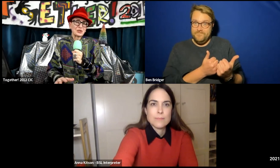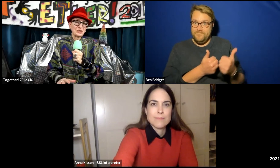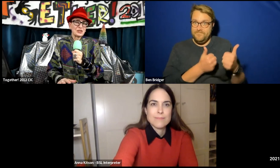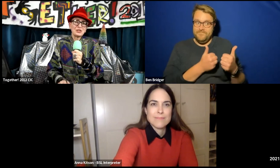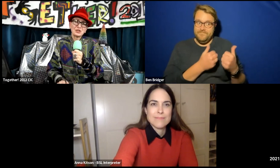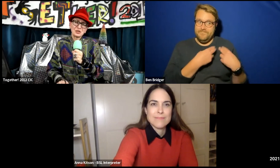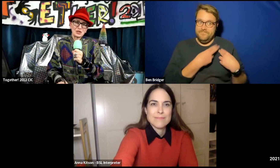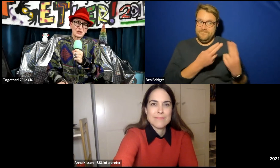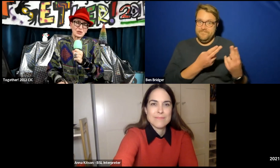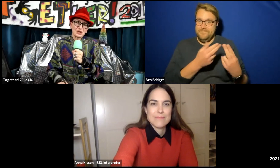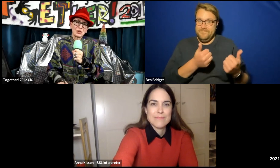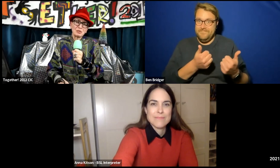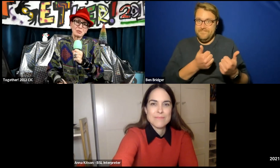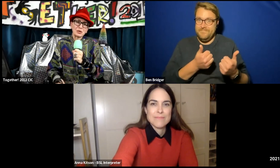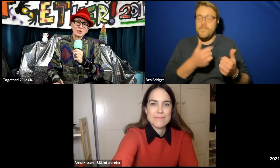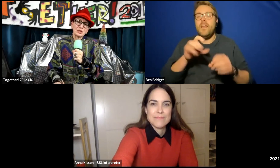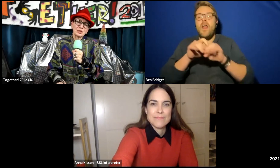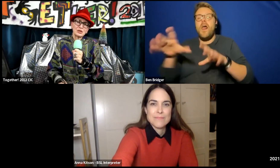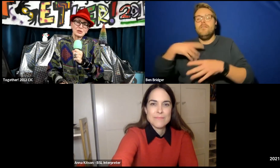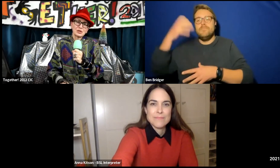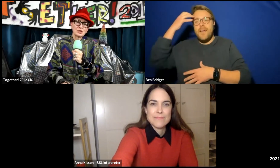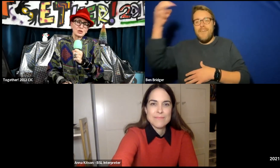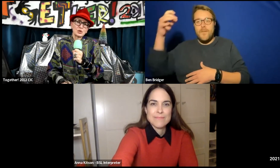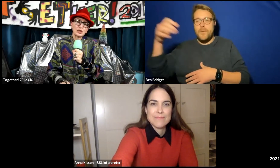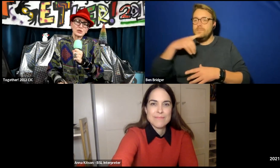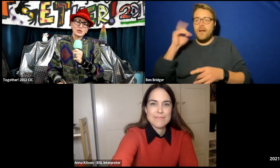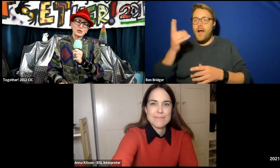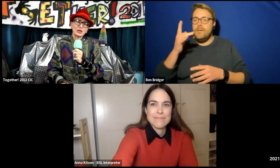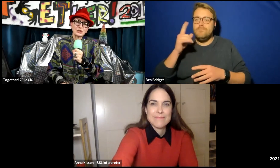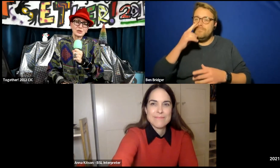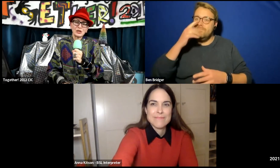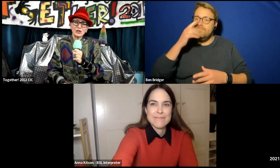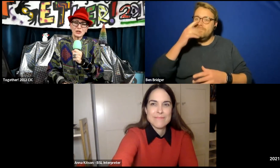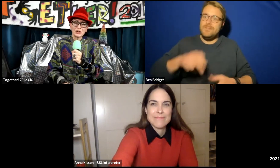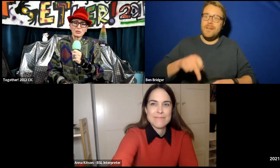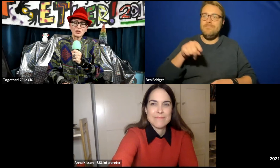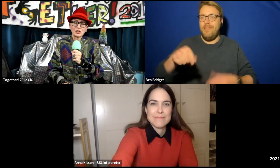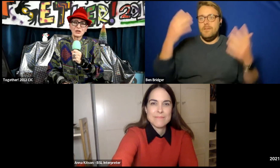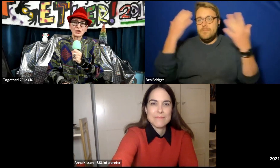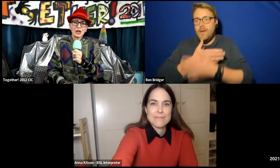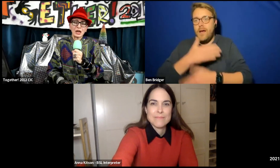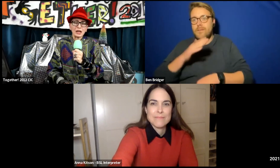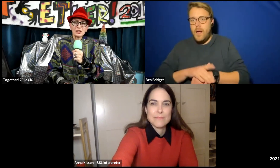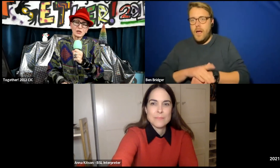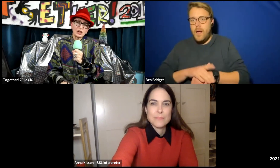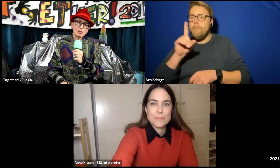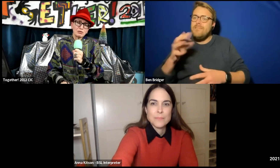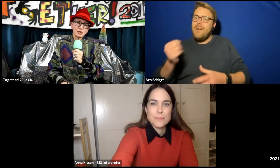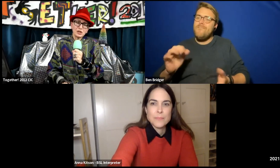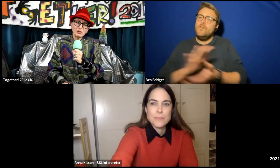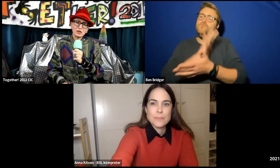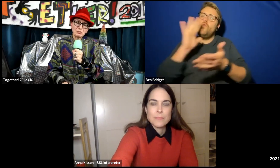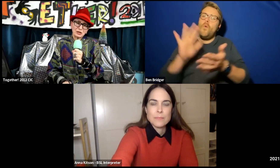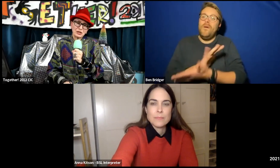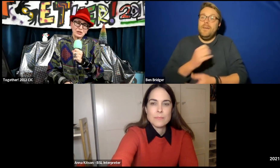this isn't a dark time but I think there is such joy and strength in coming together. I'm really, really pleased